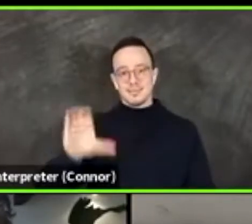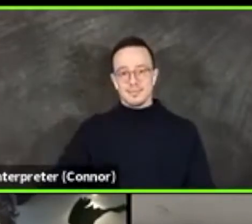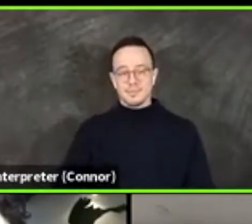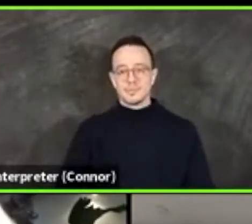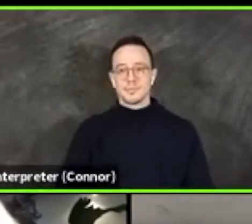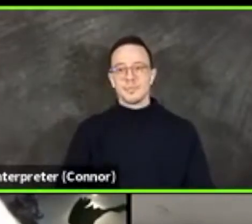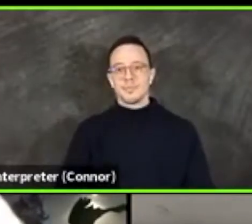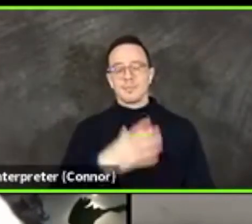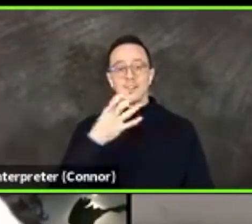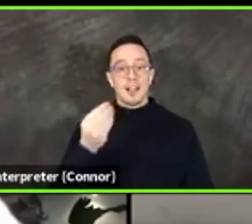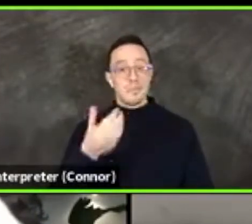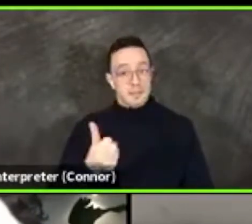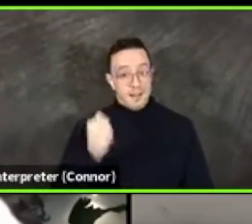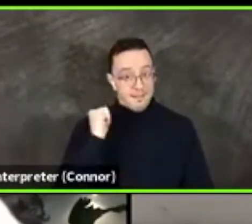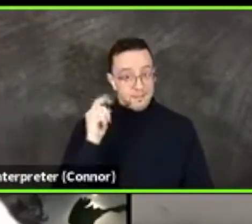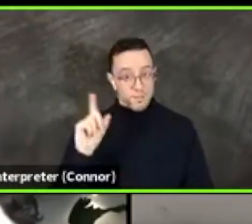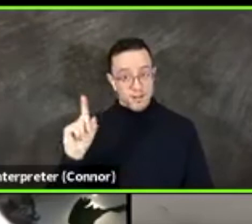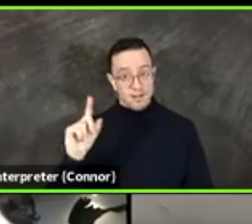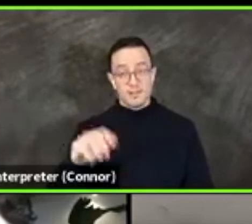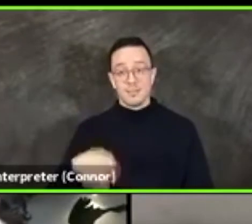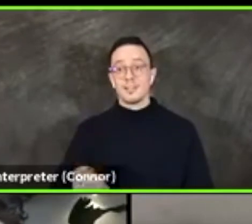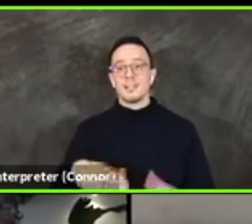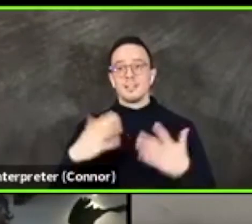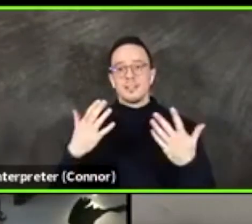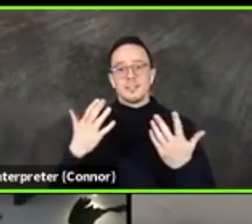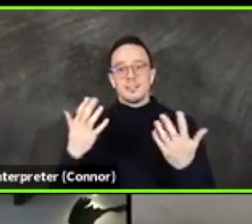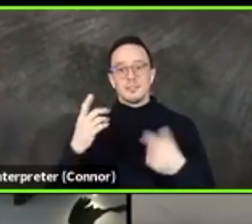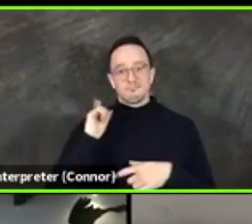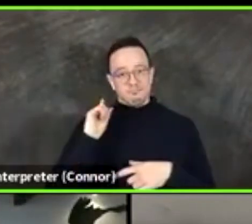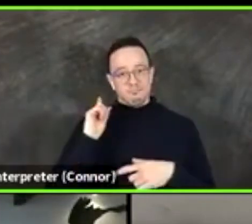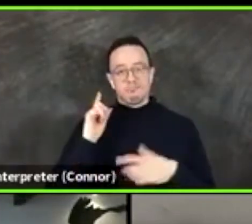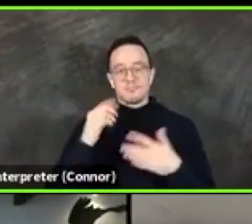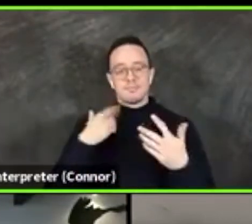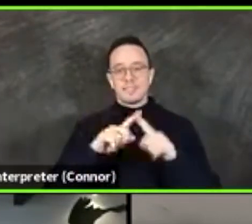ME, THERE ARE, A SERIES OF FILE CABINETS, REALLY IMPRESSIVE,